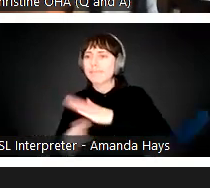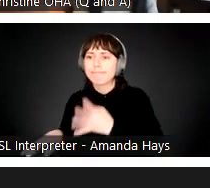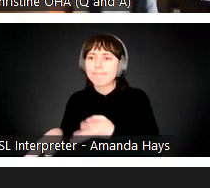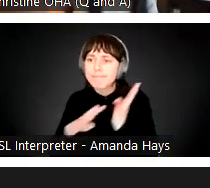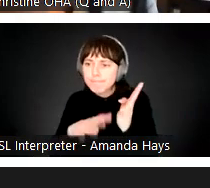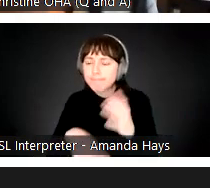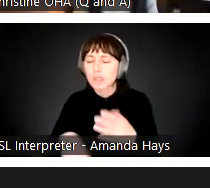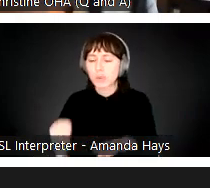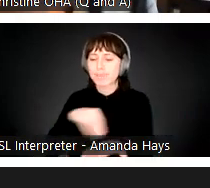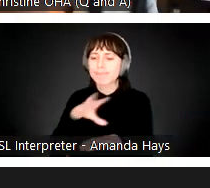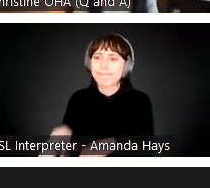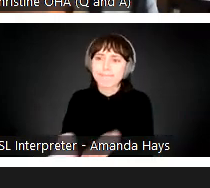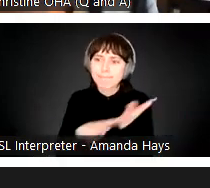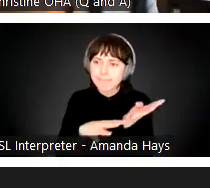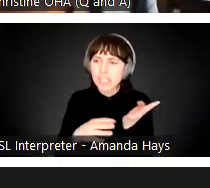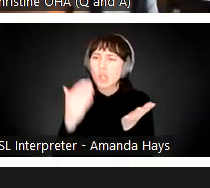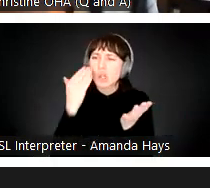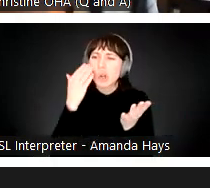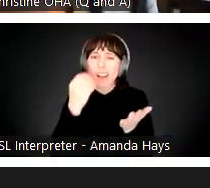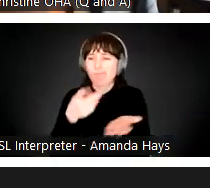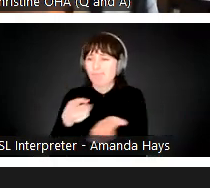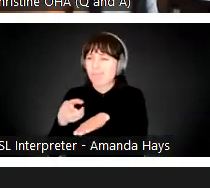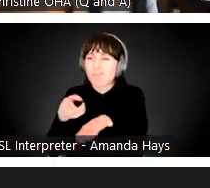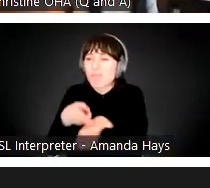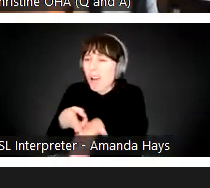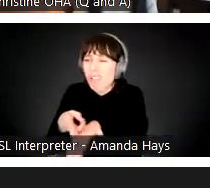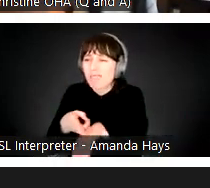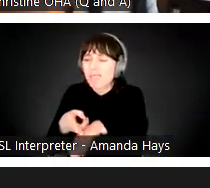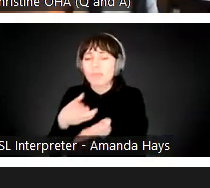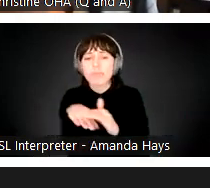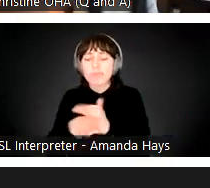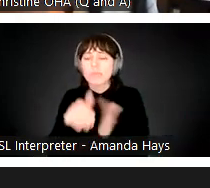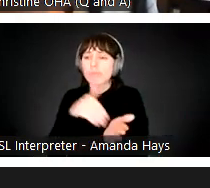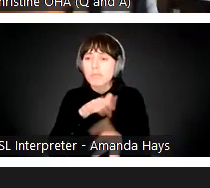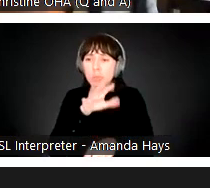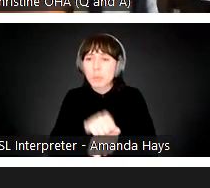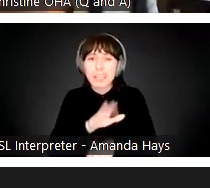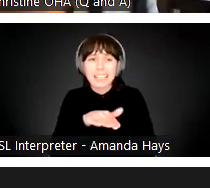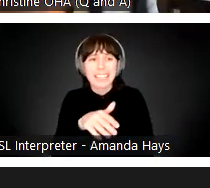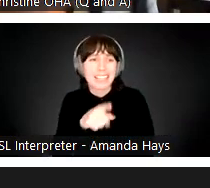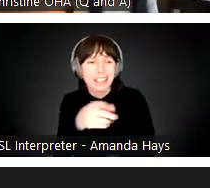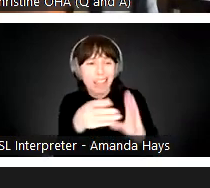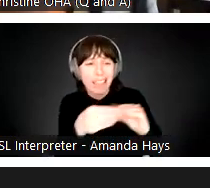completely vulnerable, and saying, you know, "I'm not going to remember what you say so I'm gonna need you to send me a